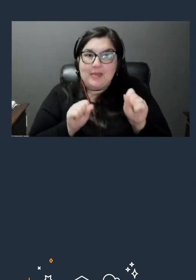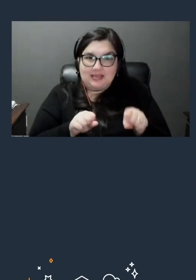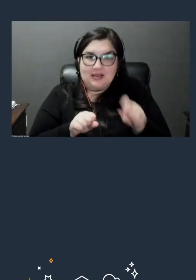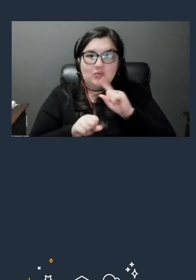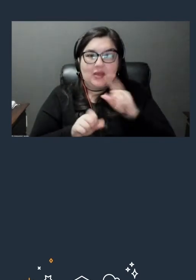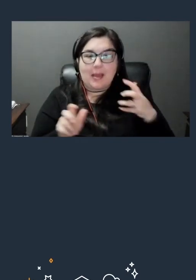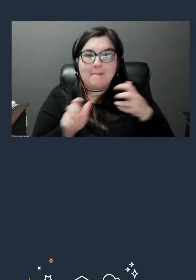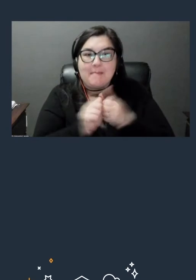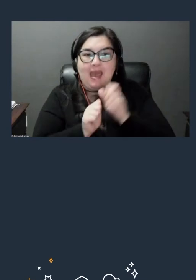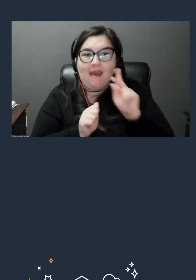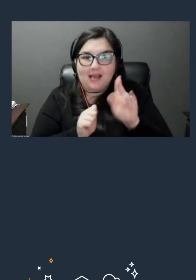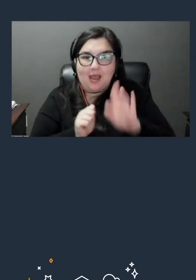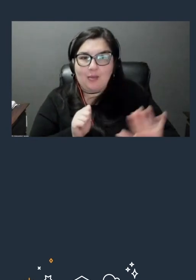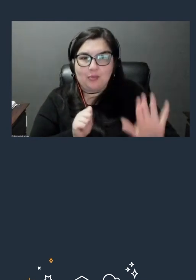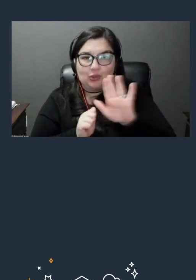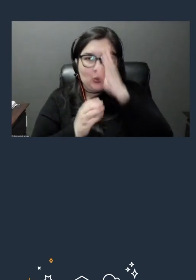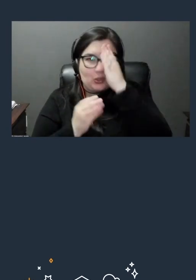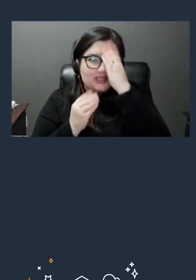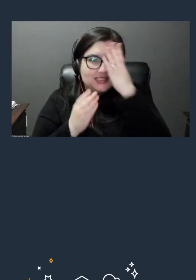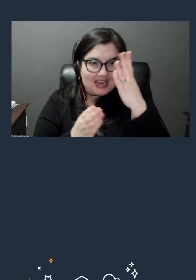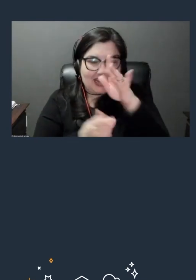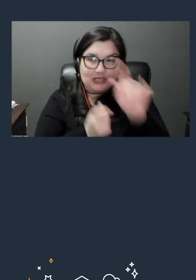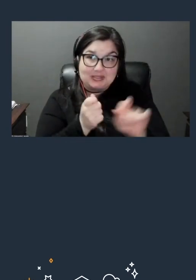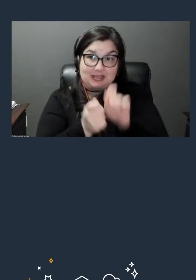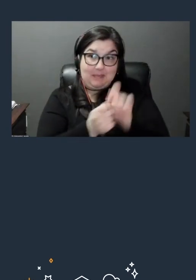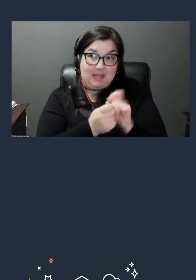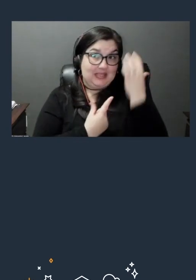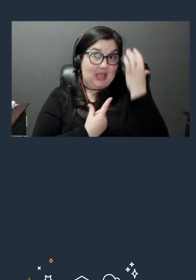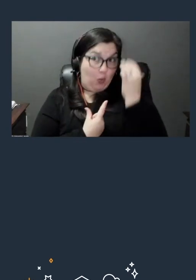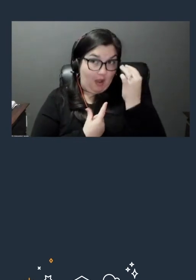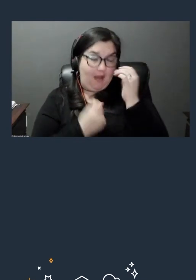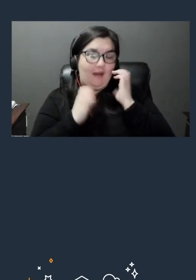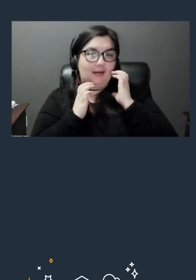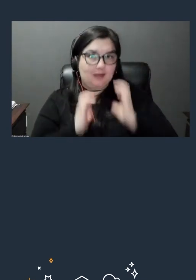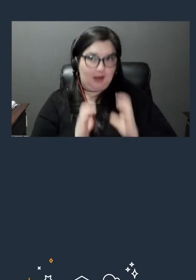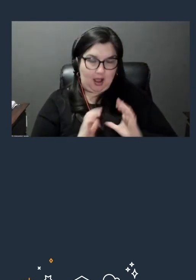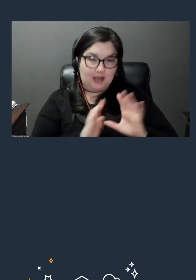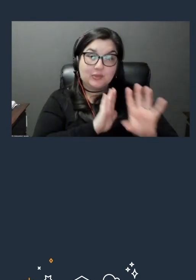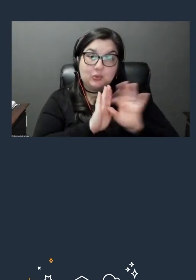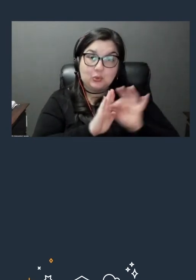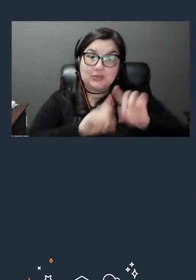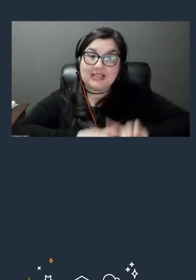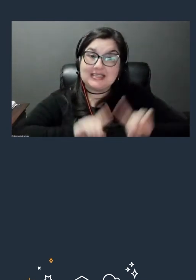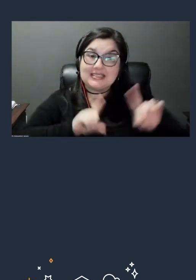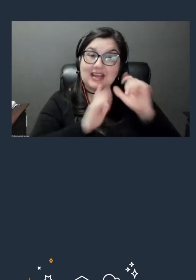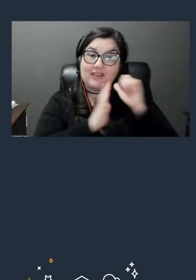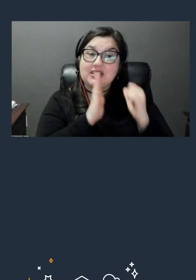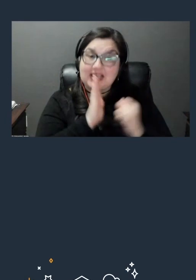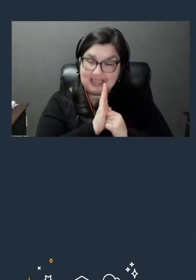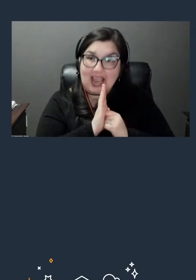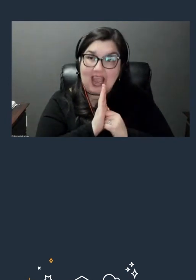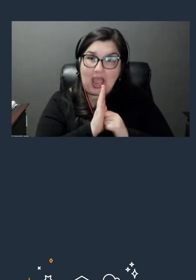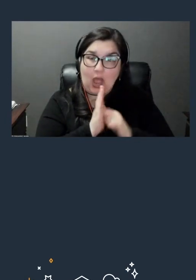So specifically why customers choose a different account is to basically reduce their blast radius